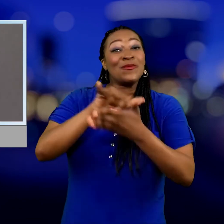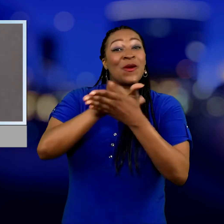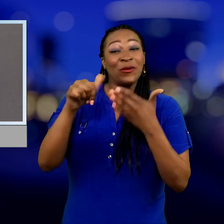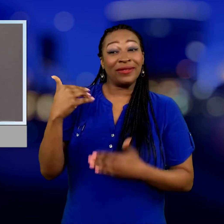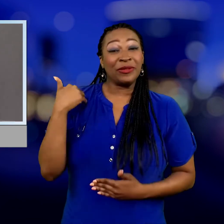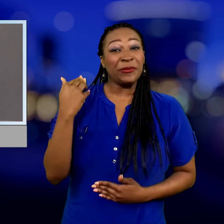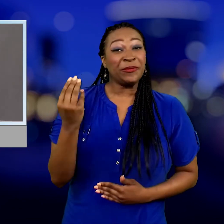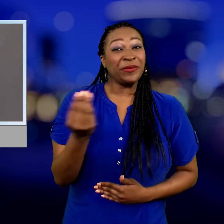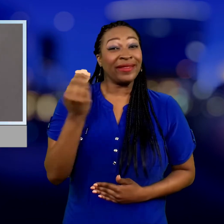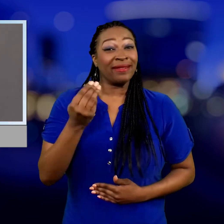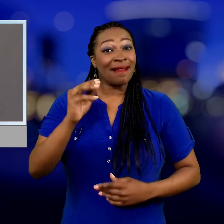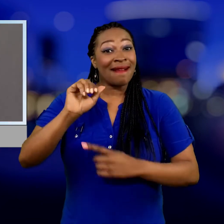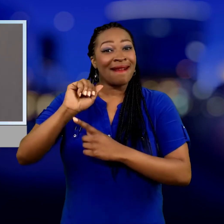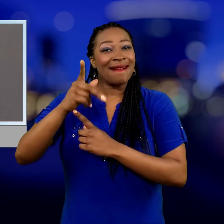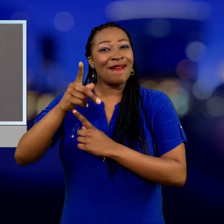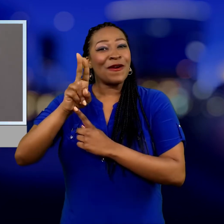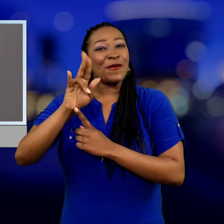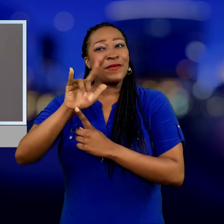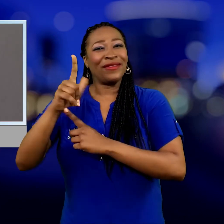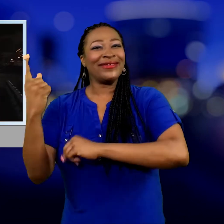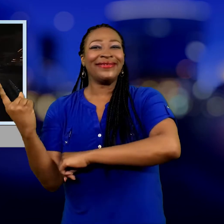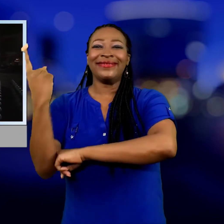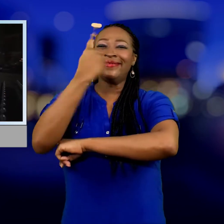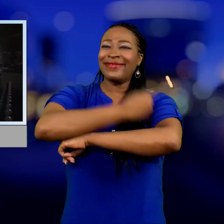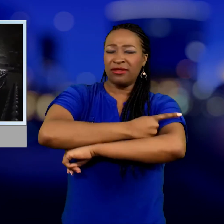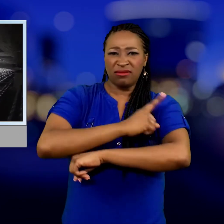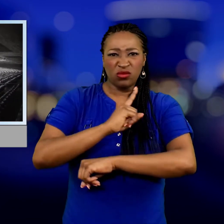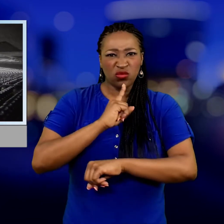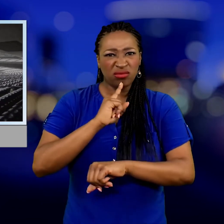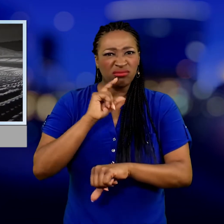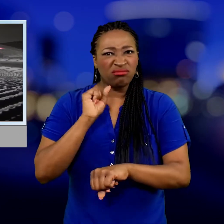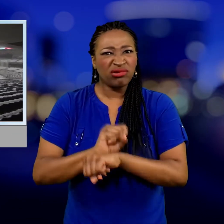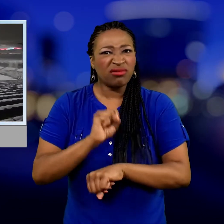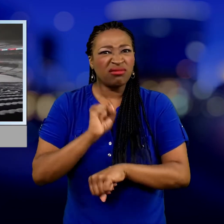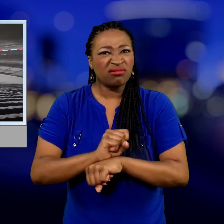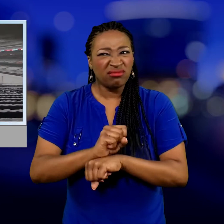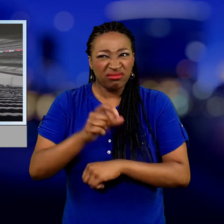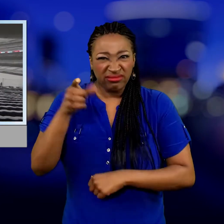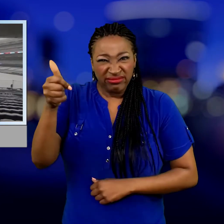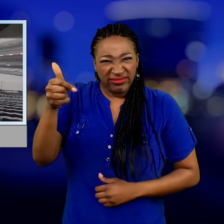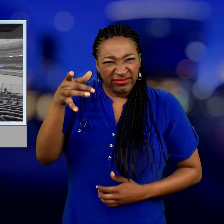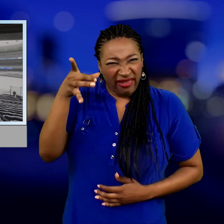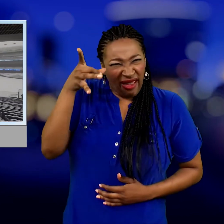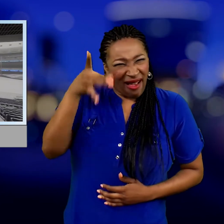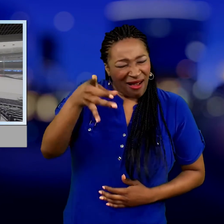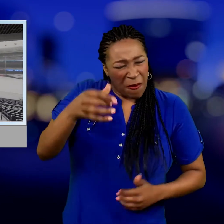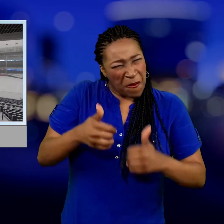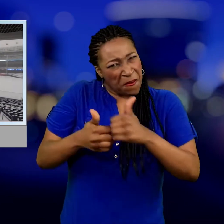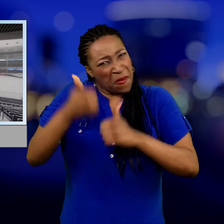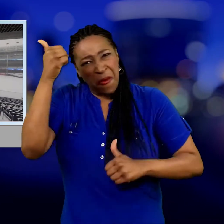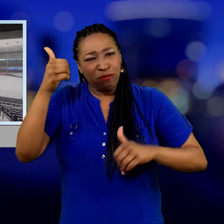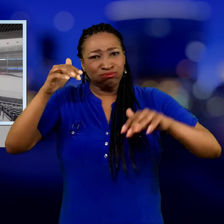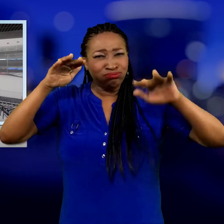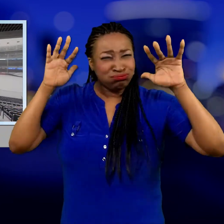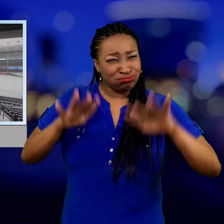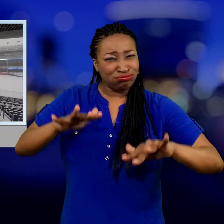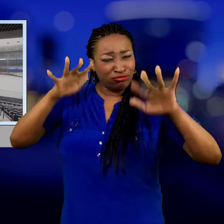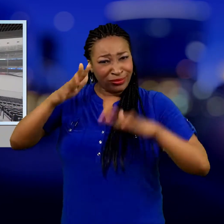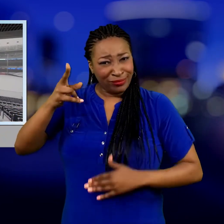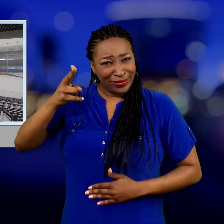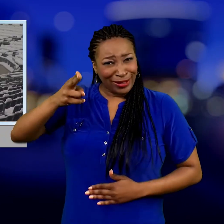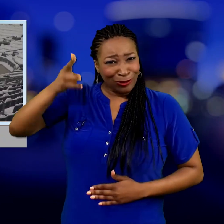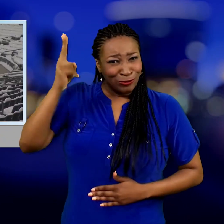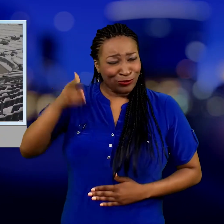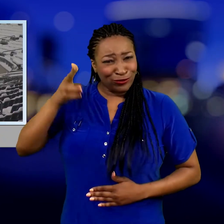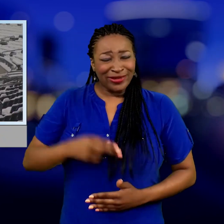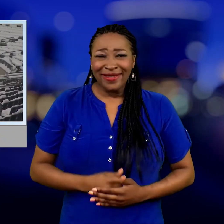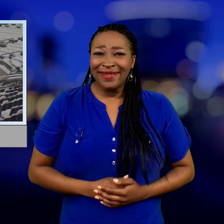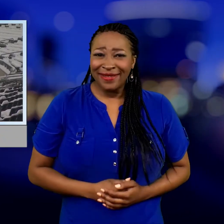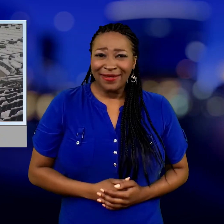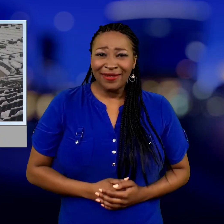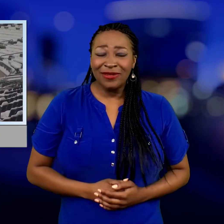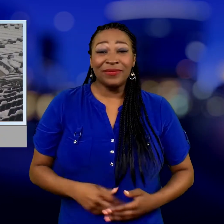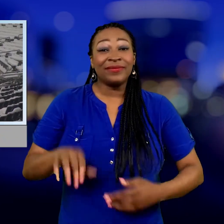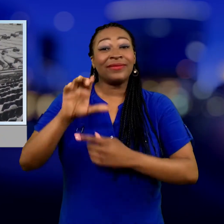In fact, Monday was the eighth most snowy April day in New York City's history.